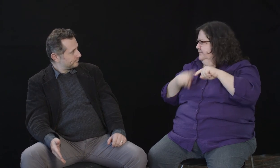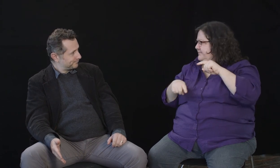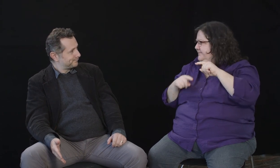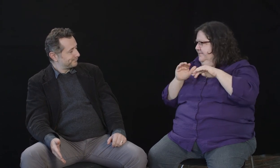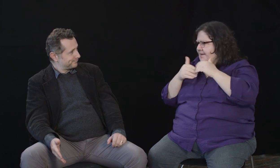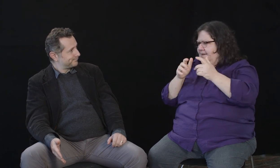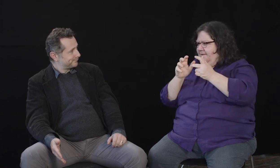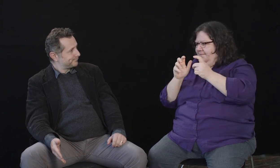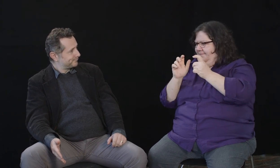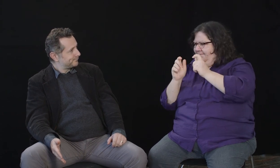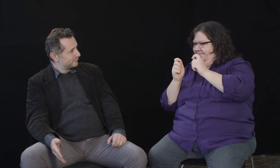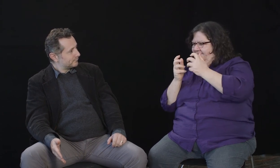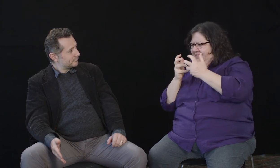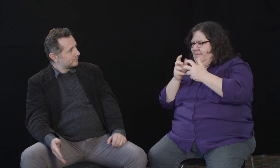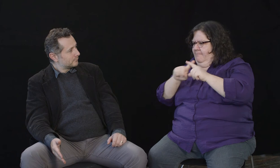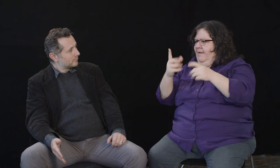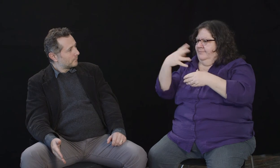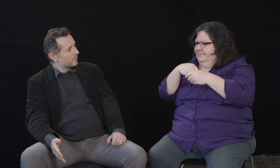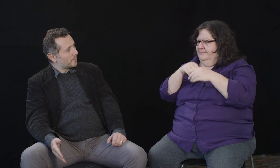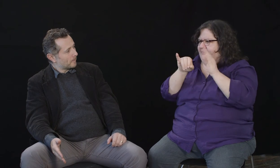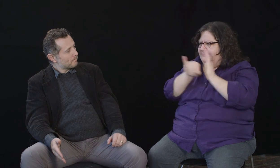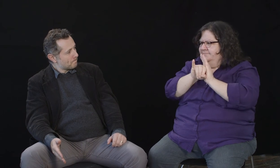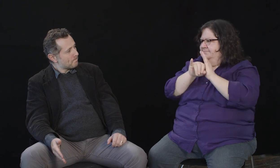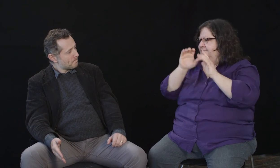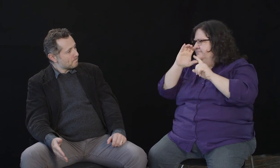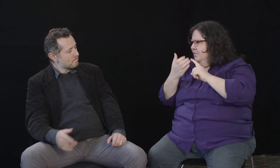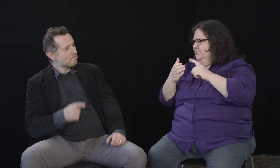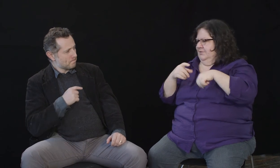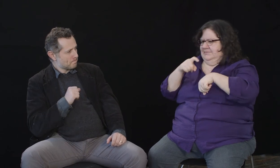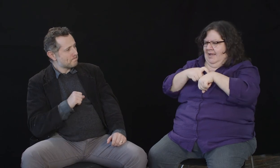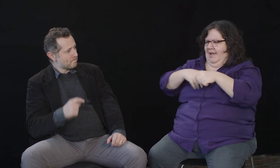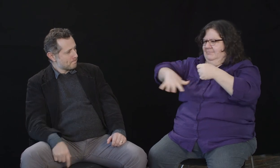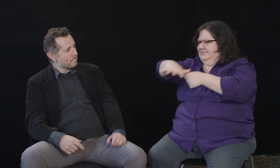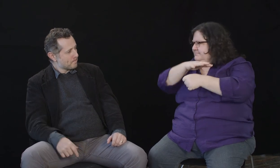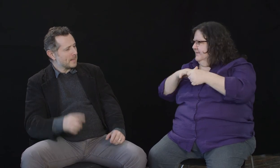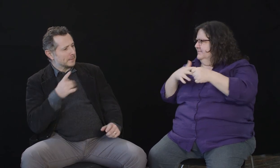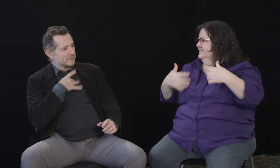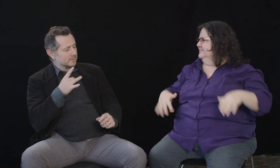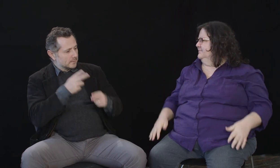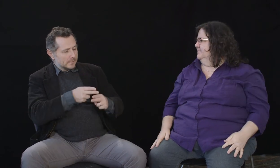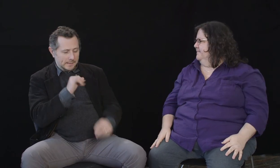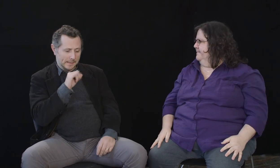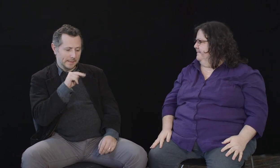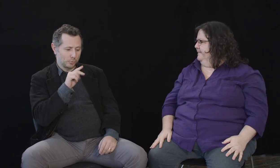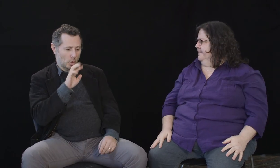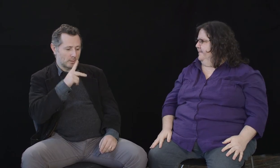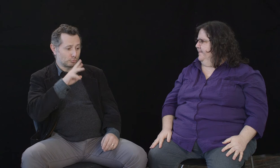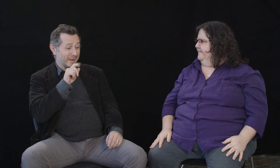how do we adapt wholistically for identity, culture and time? I’m interested in the new term "interpretee."